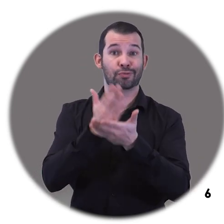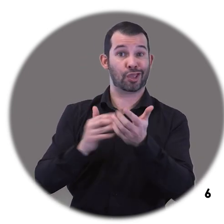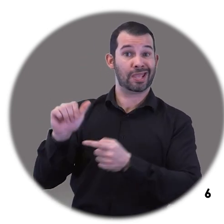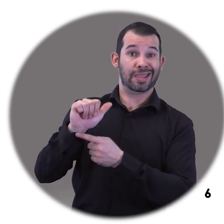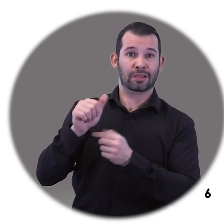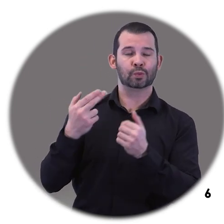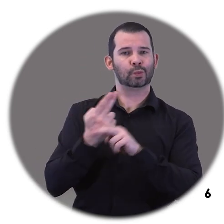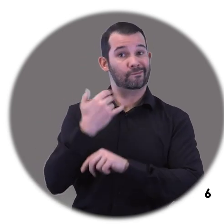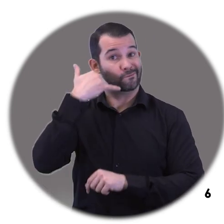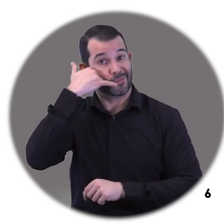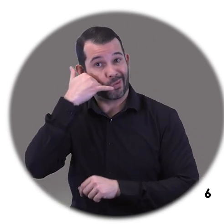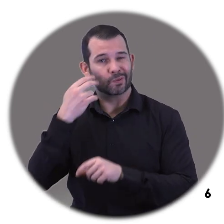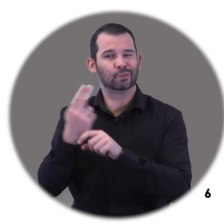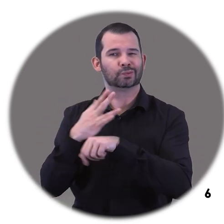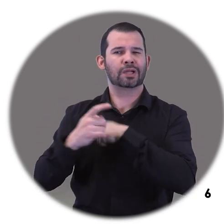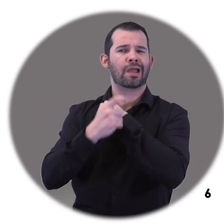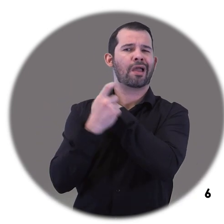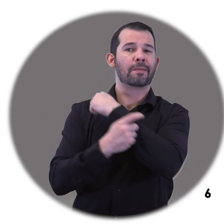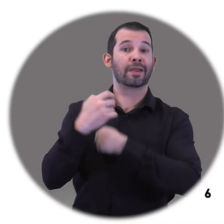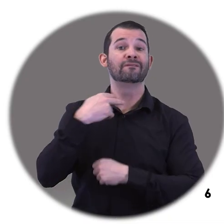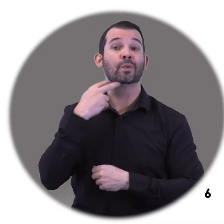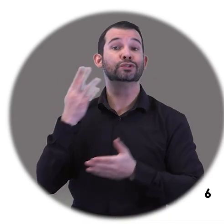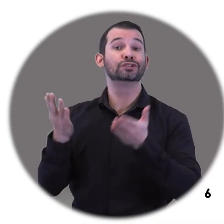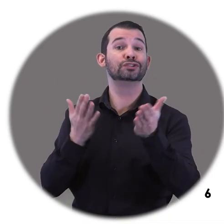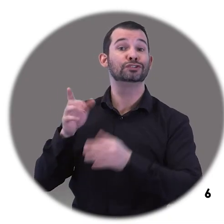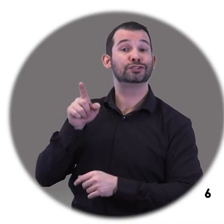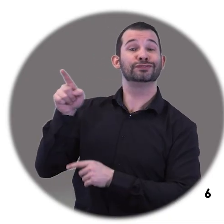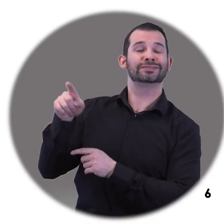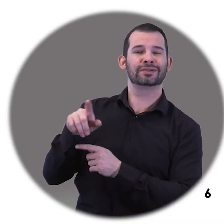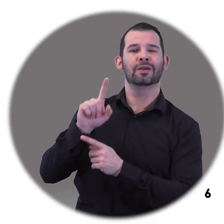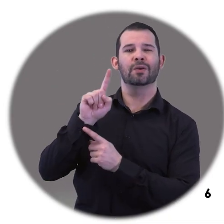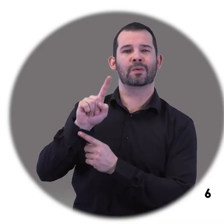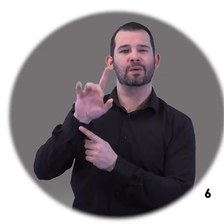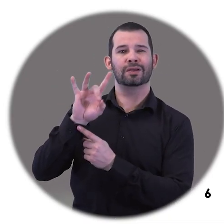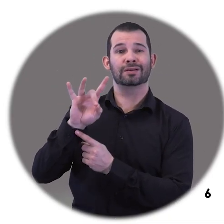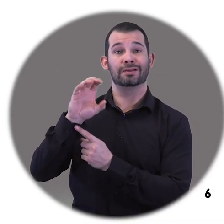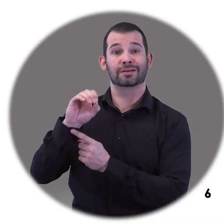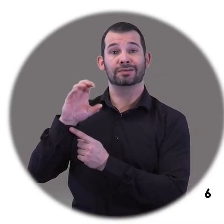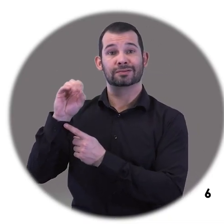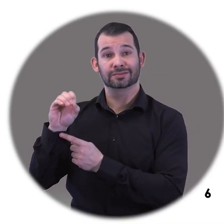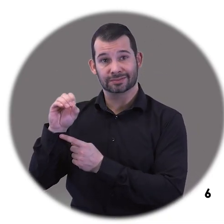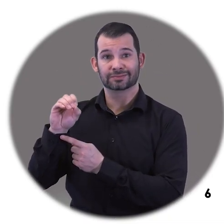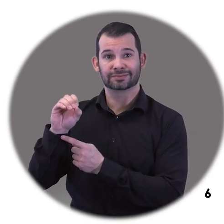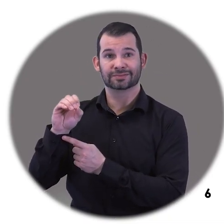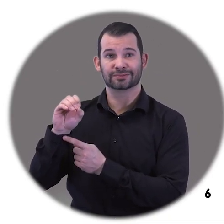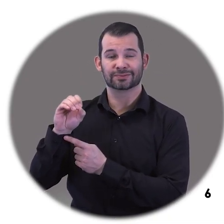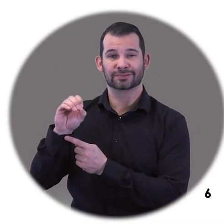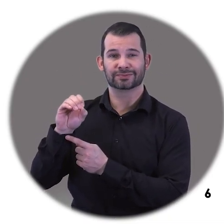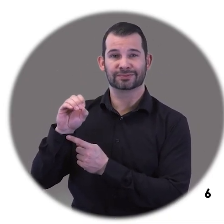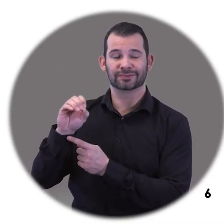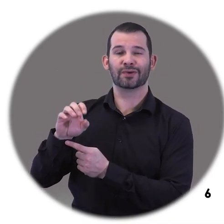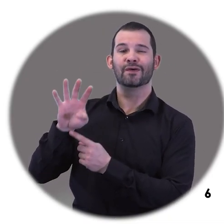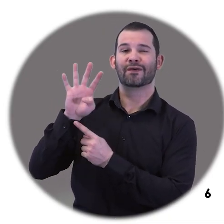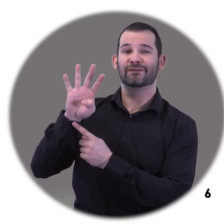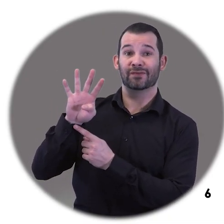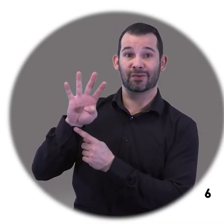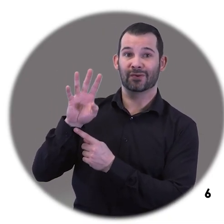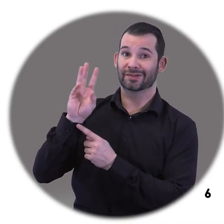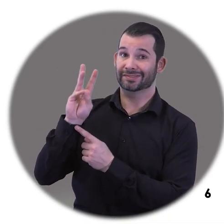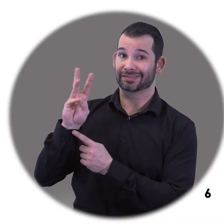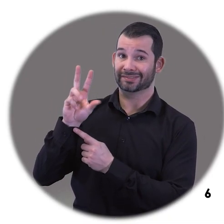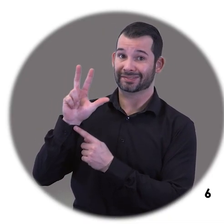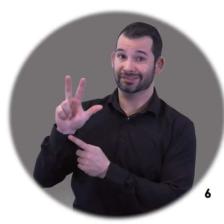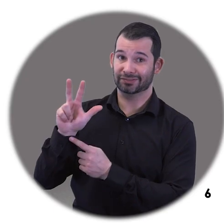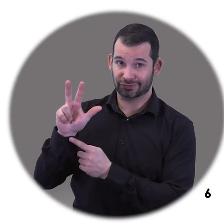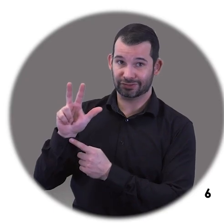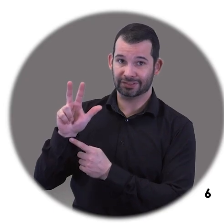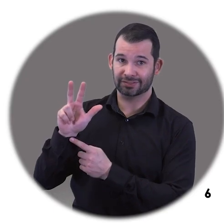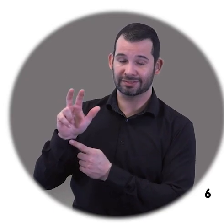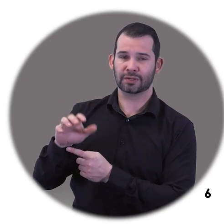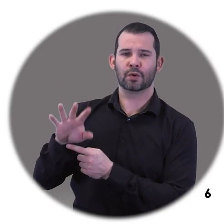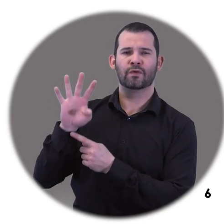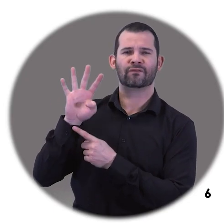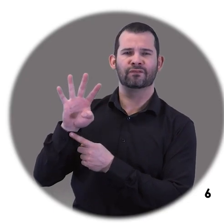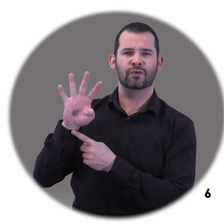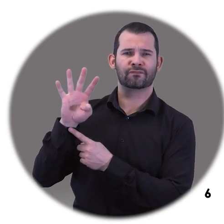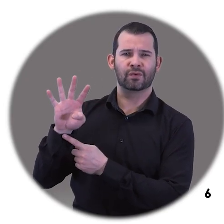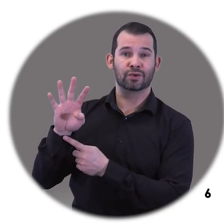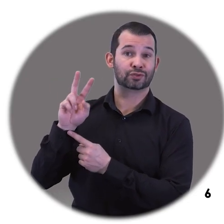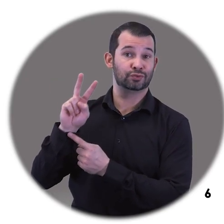using the automated voice service at 1-800-463-4421